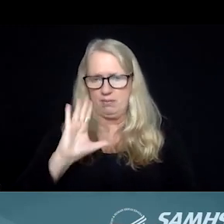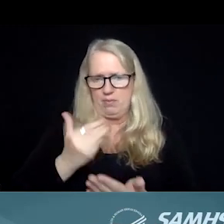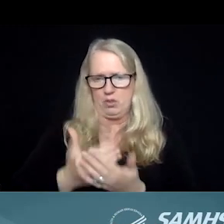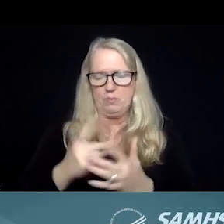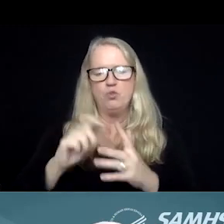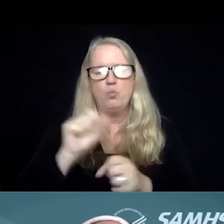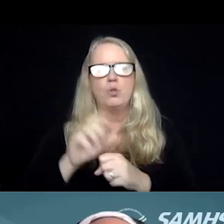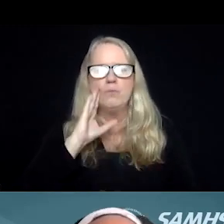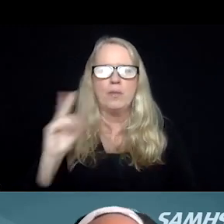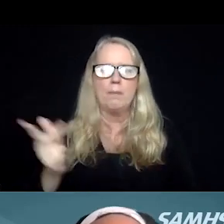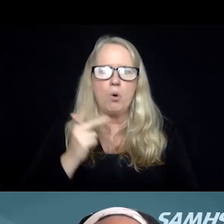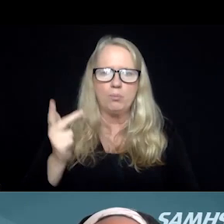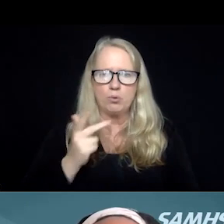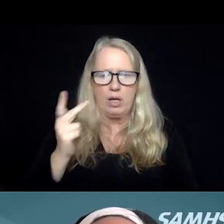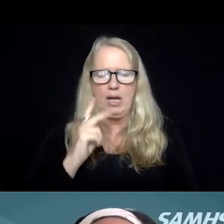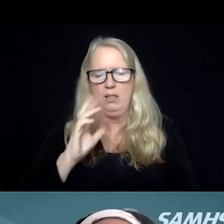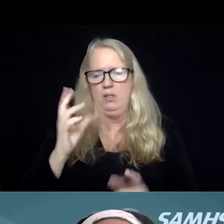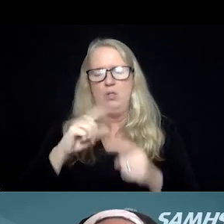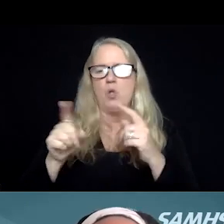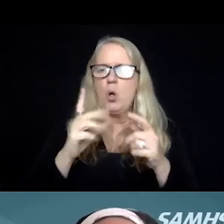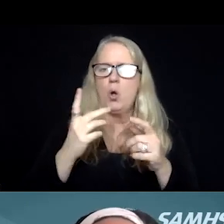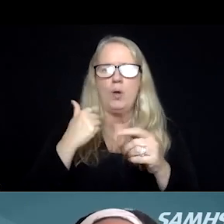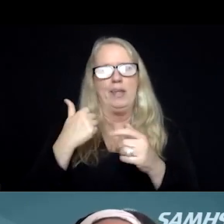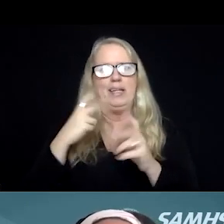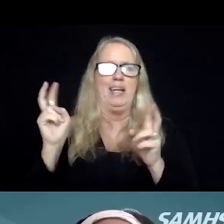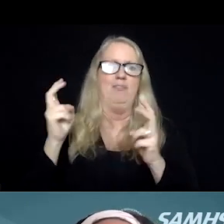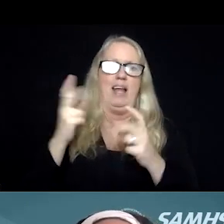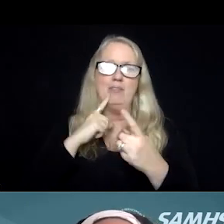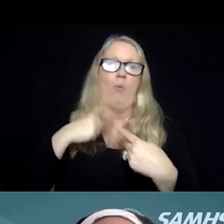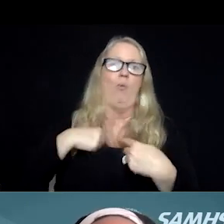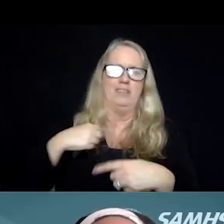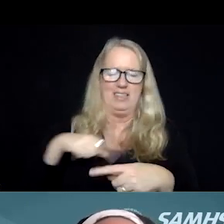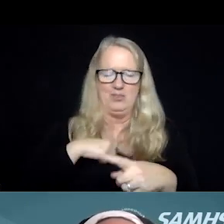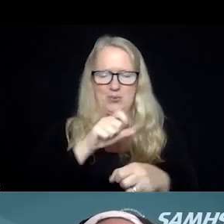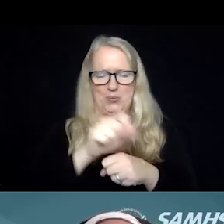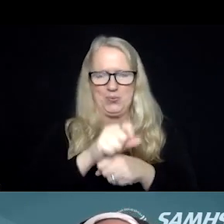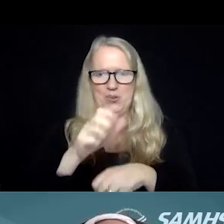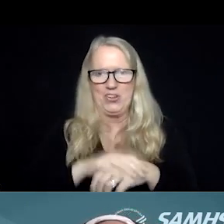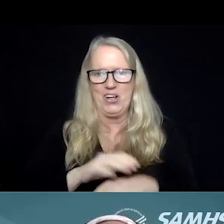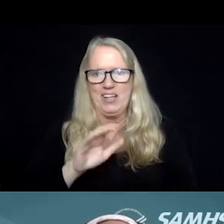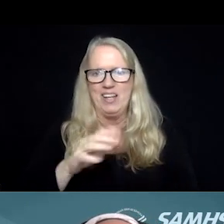SO WE WERE TOLD TO WORK ON THIS POLICY ACADEMY -- I AM SURE THAT